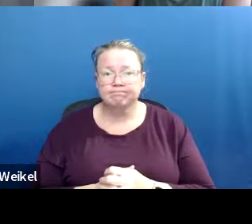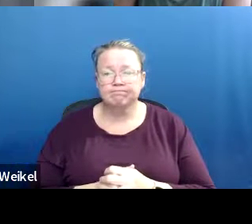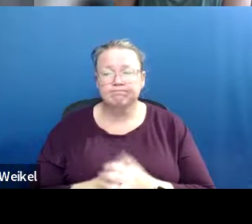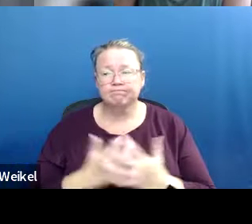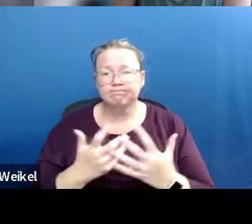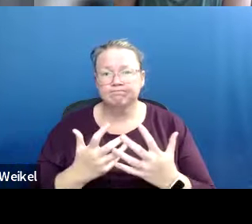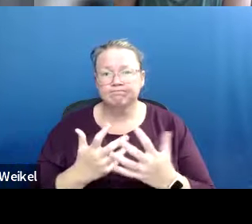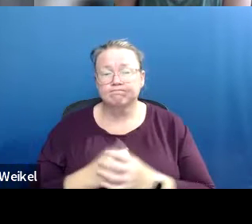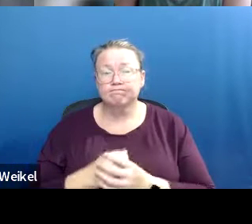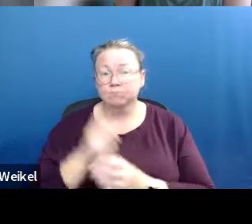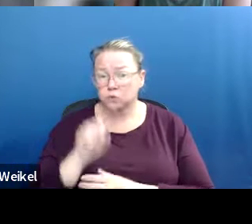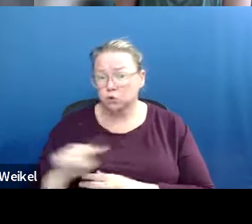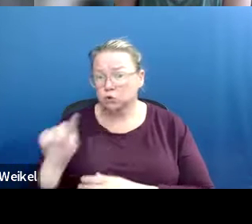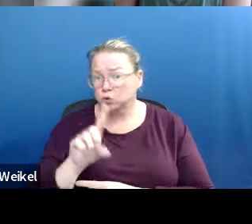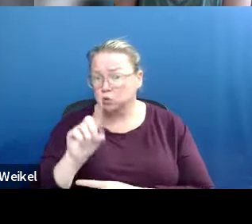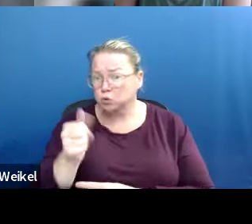Harm (He/Him): do you guys do any